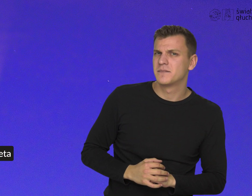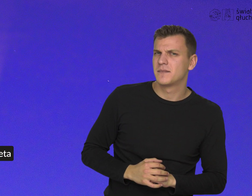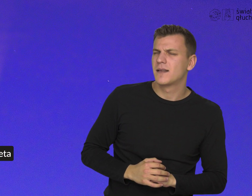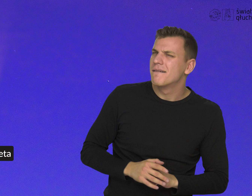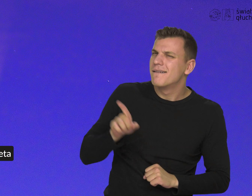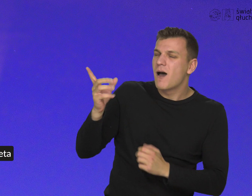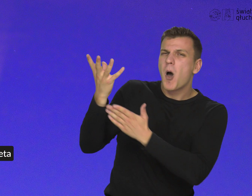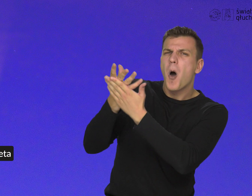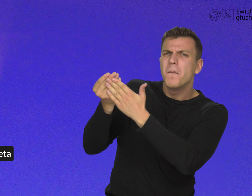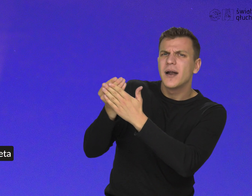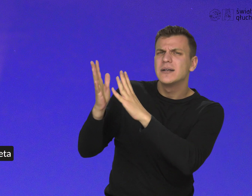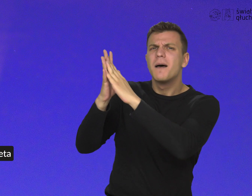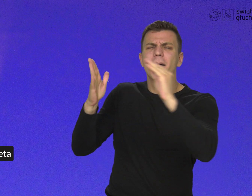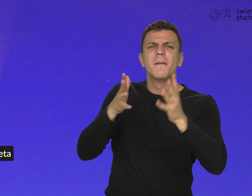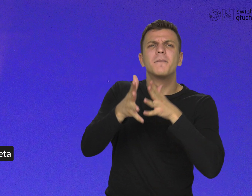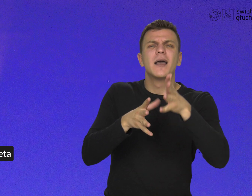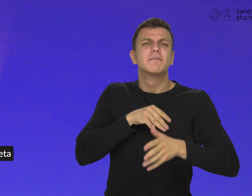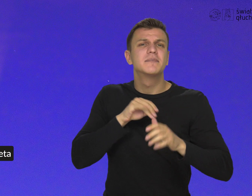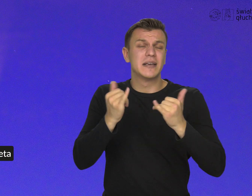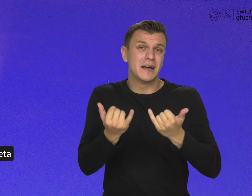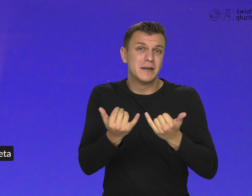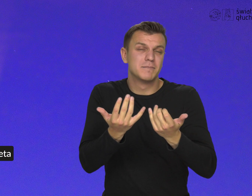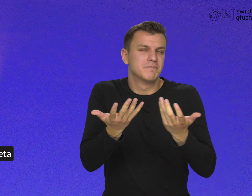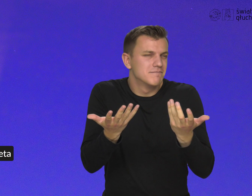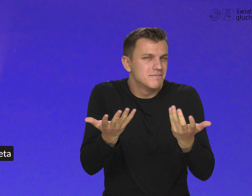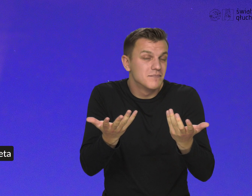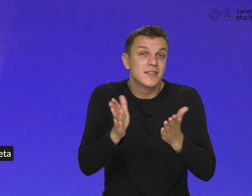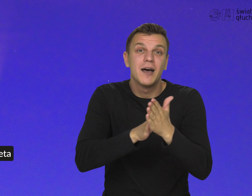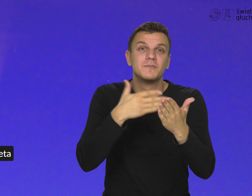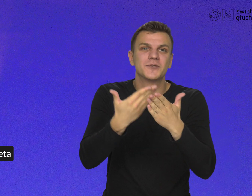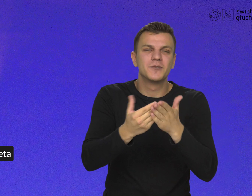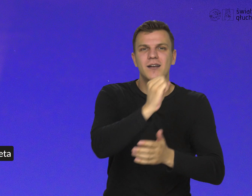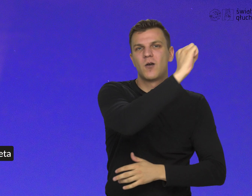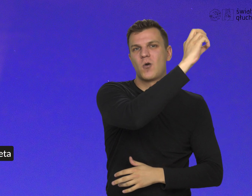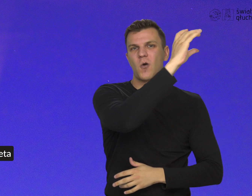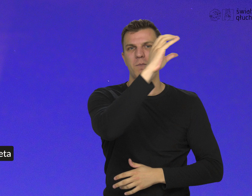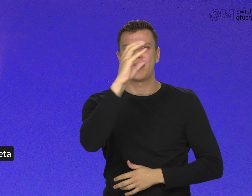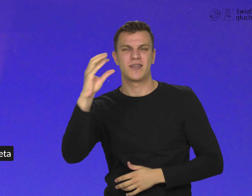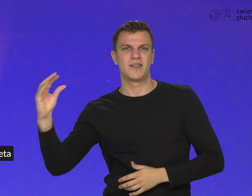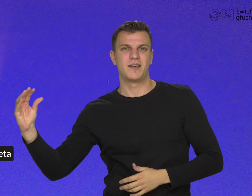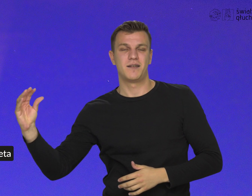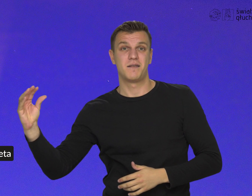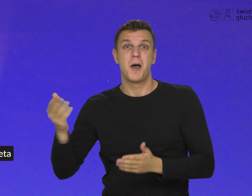Look at the illustration and try to draw inspiration from it. For instance, you could sign COMET